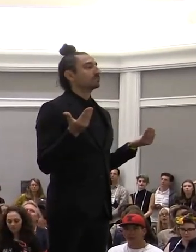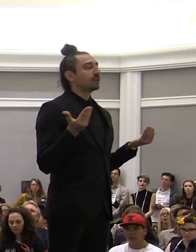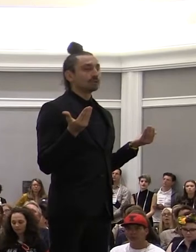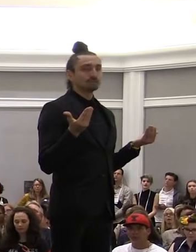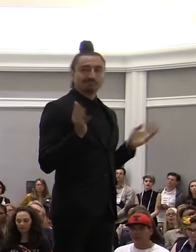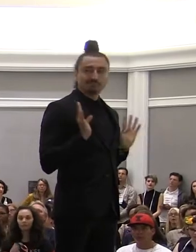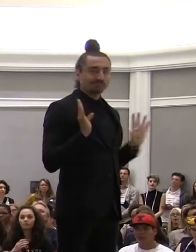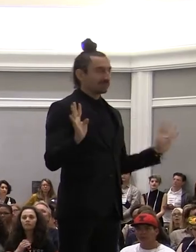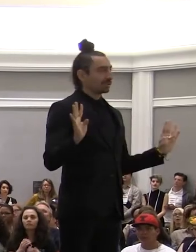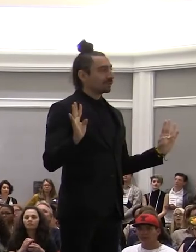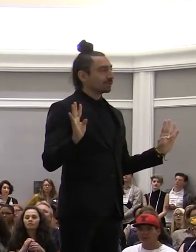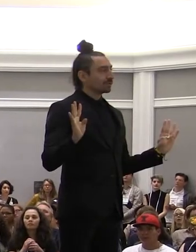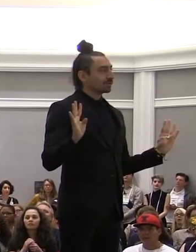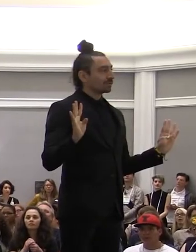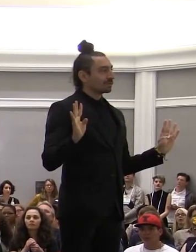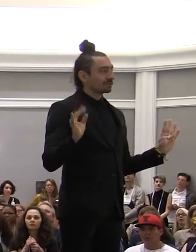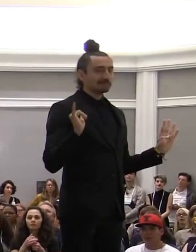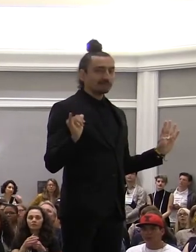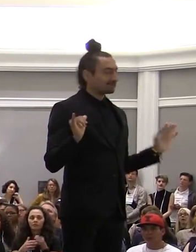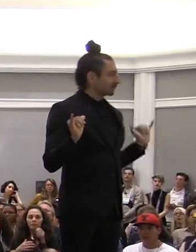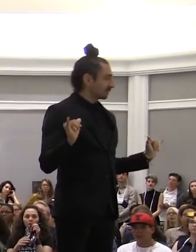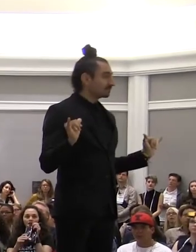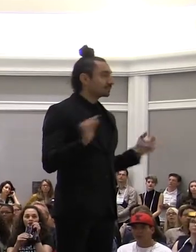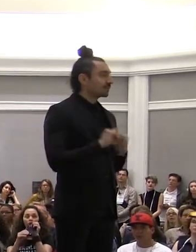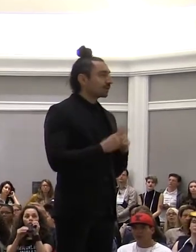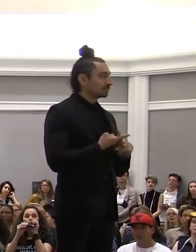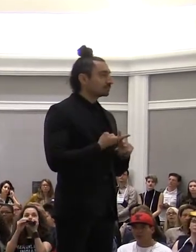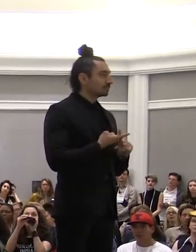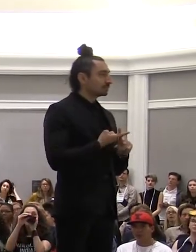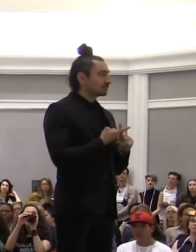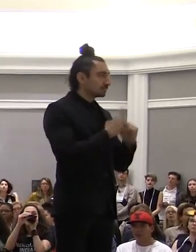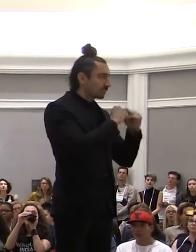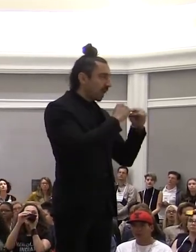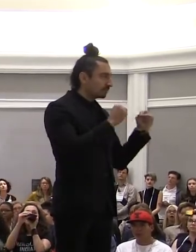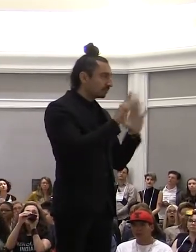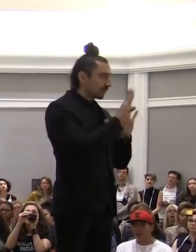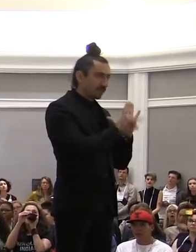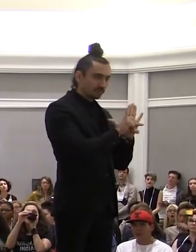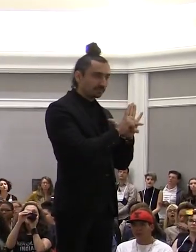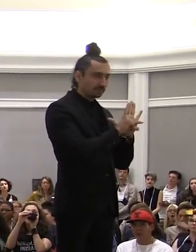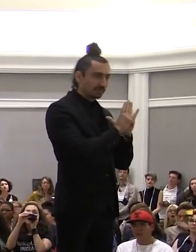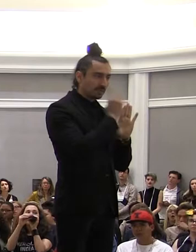throughout the field of all different backgrounds and experiences. And we're just going to take a moment here